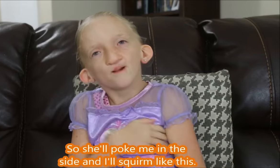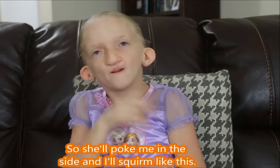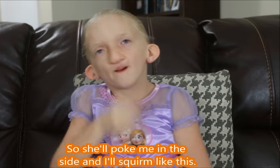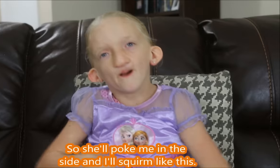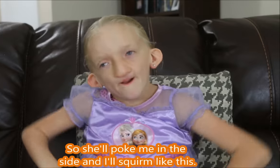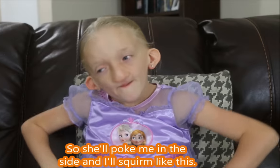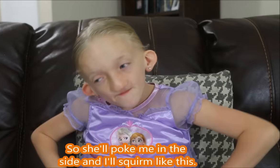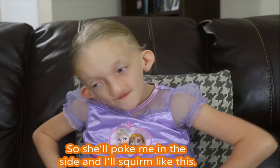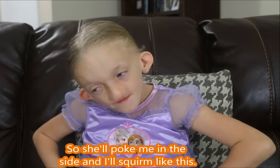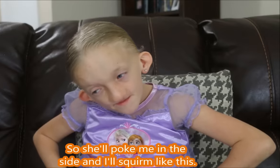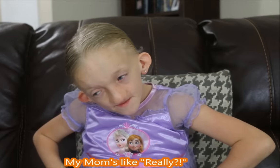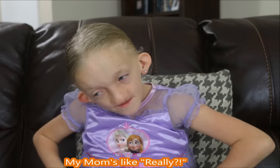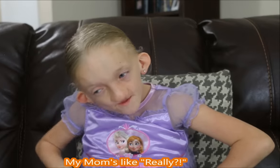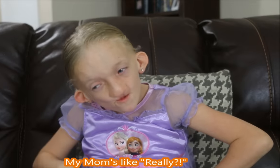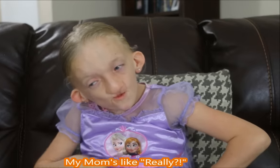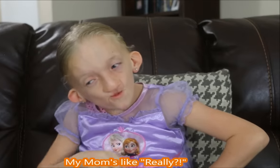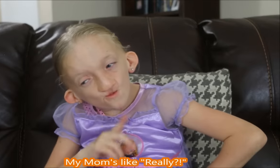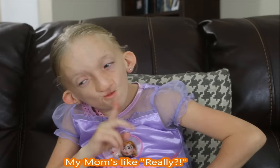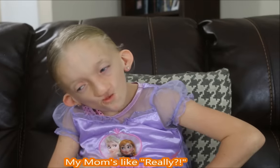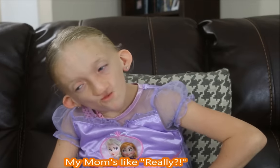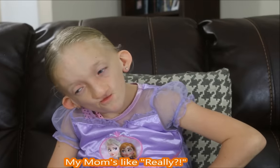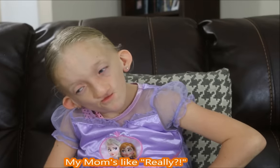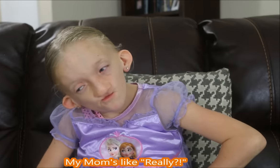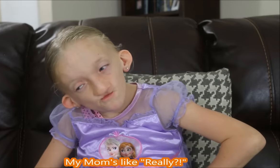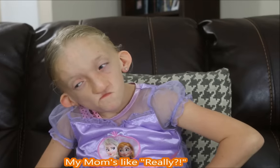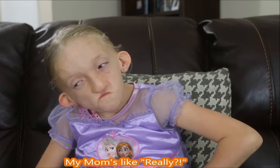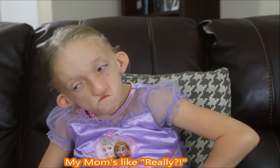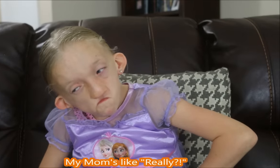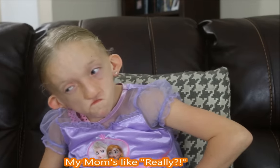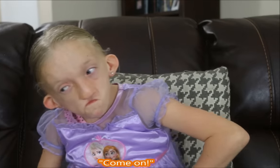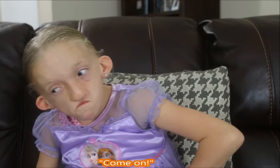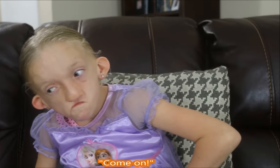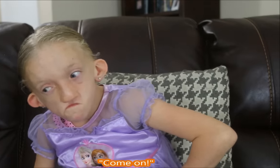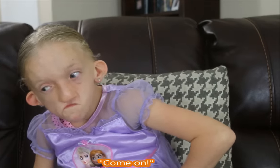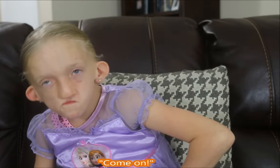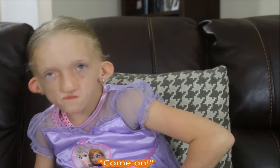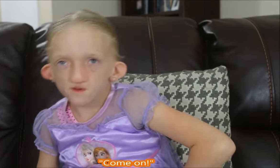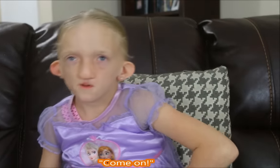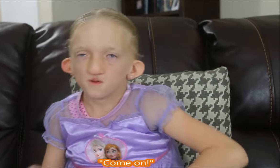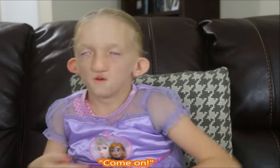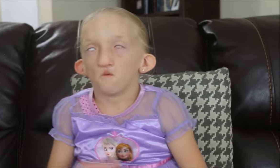side now squirming like this my mom's like really